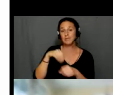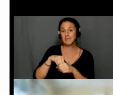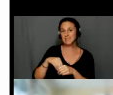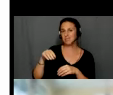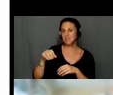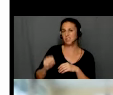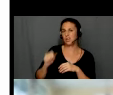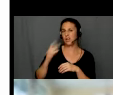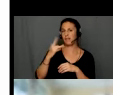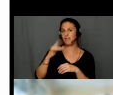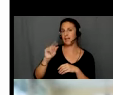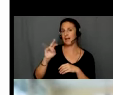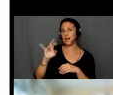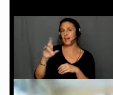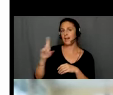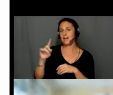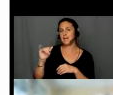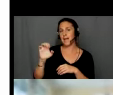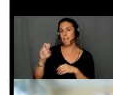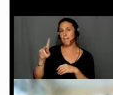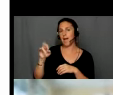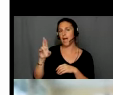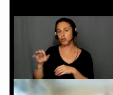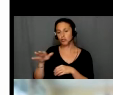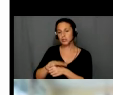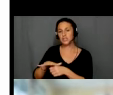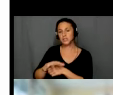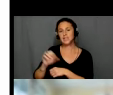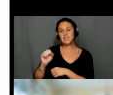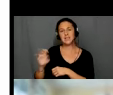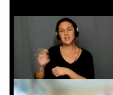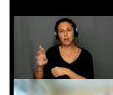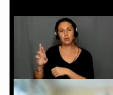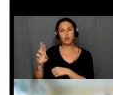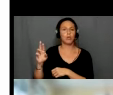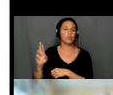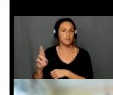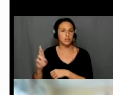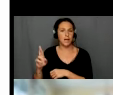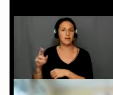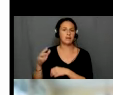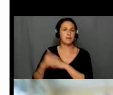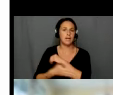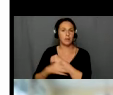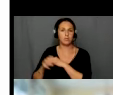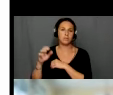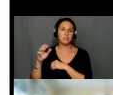inland Empire region, San Bernardino riverside counties, east of Los Angeles and in Ontario.